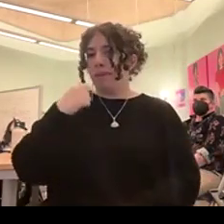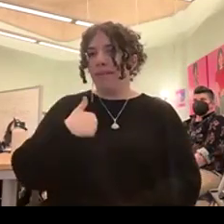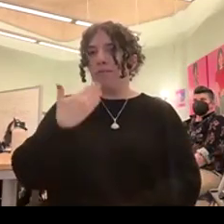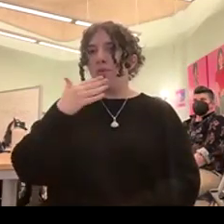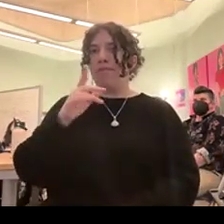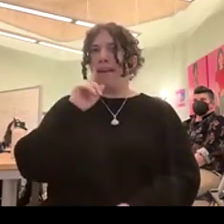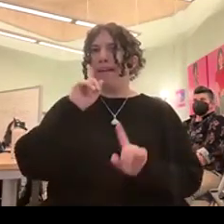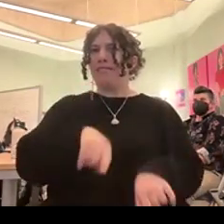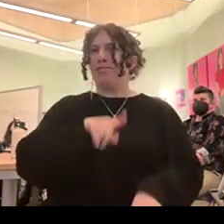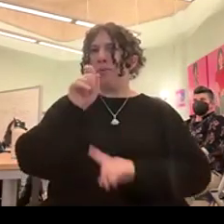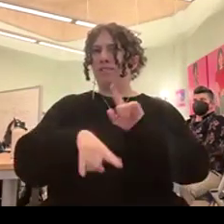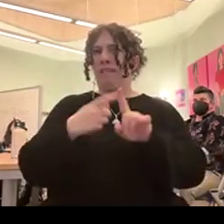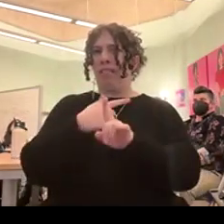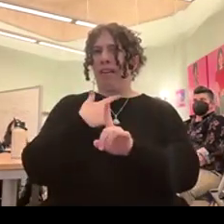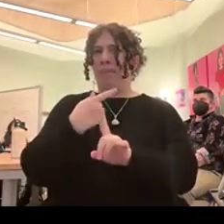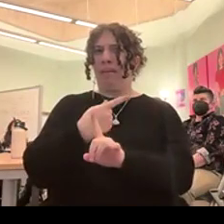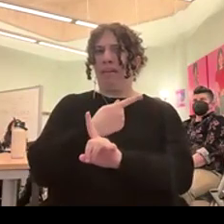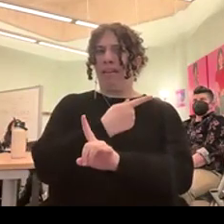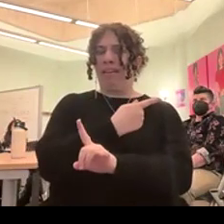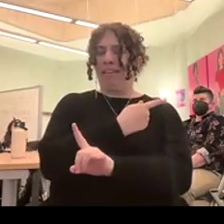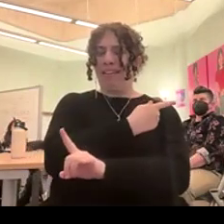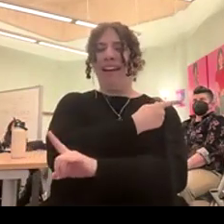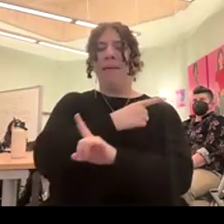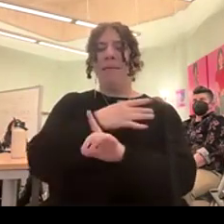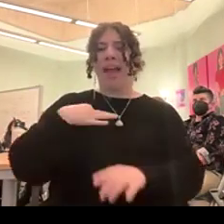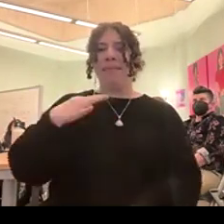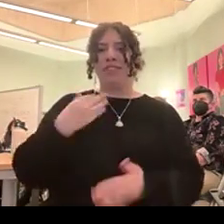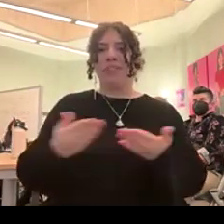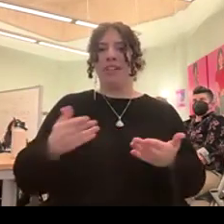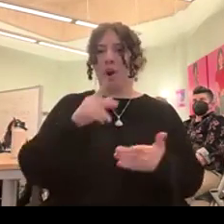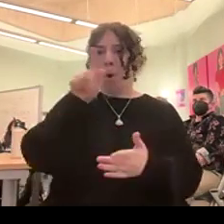I'd say, for me, I don't know if I'm answering the question, I'm getting a little off track.